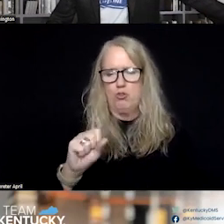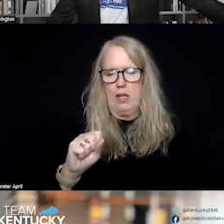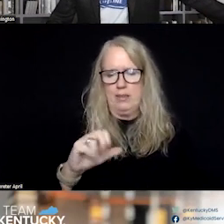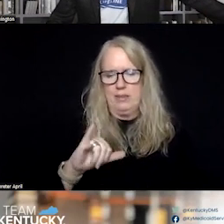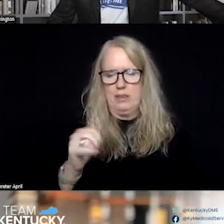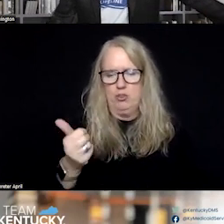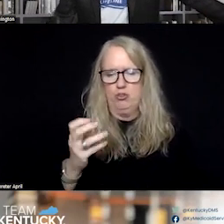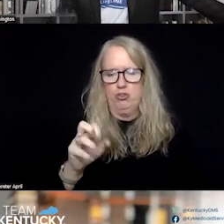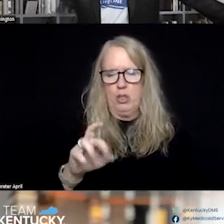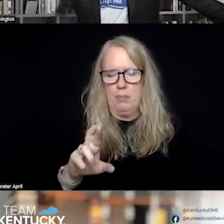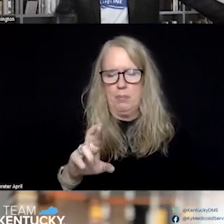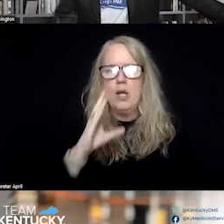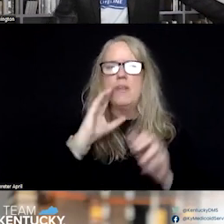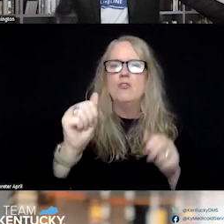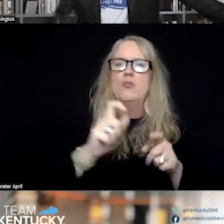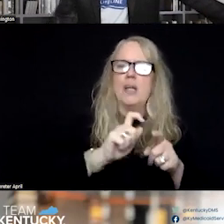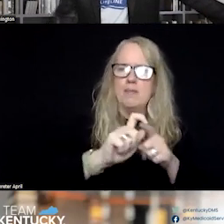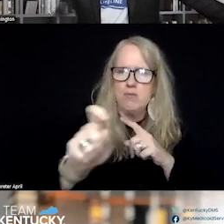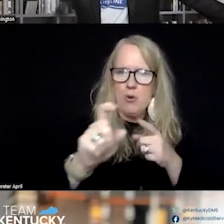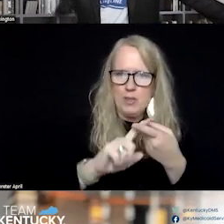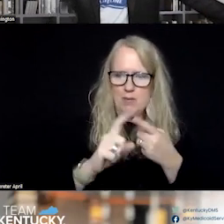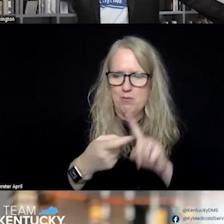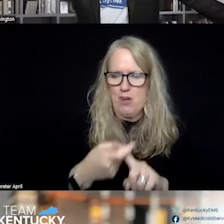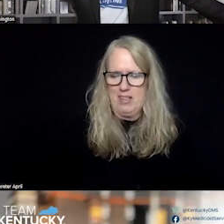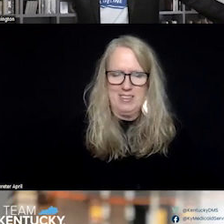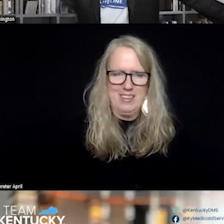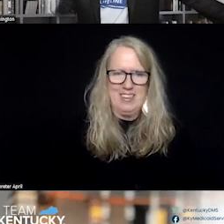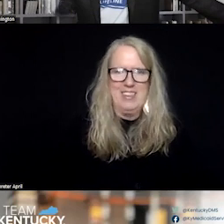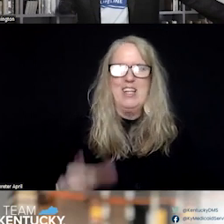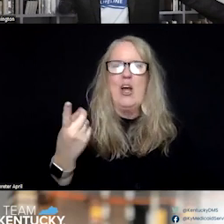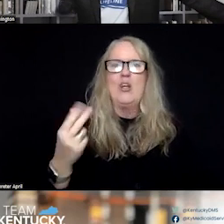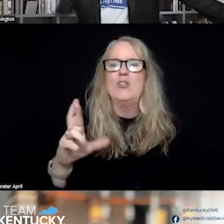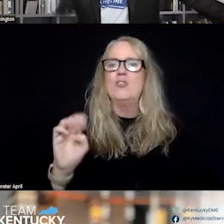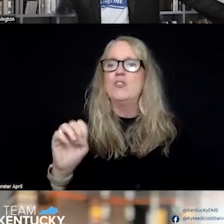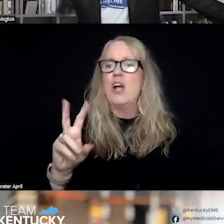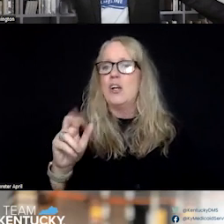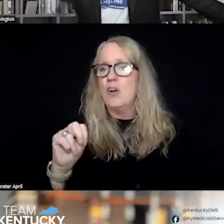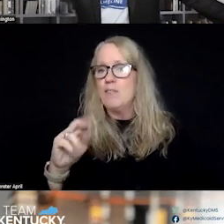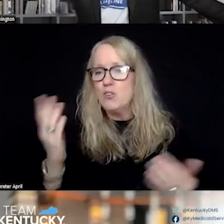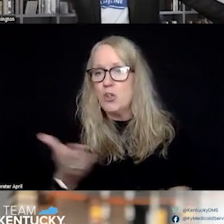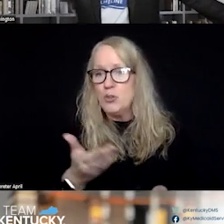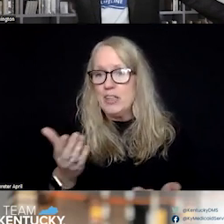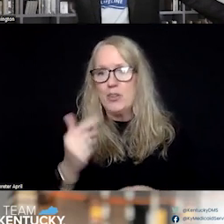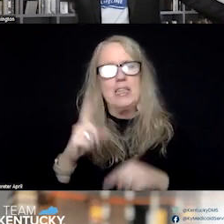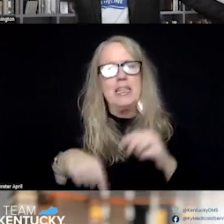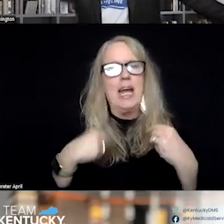ENCOURAGE YOU TO PHONE A FRIEND. DOCTOR EVANS, ARE YOU HERE? YOU CANNOT GIVE HER THE ANSWER, BUT